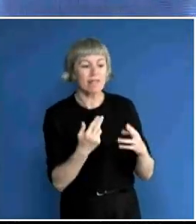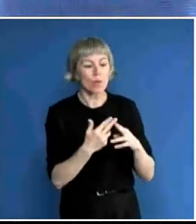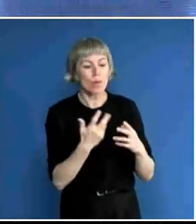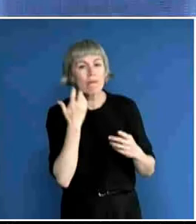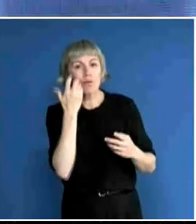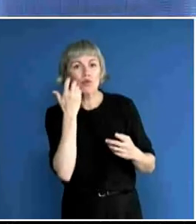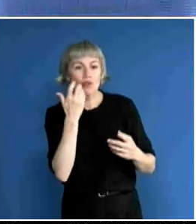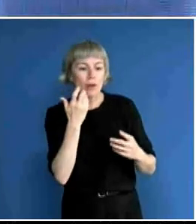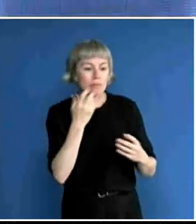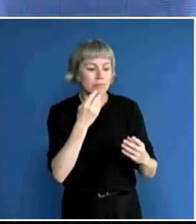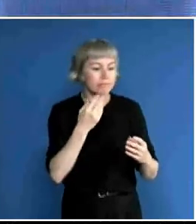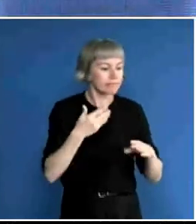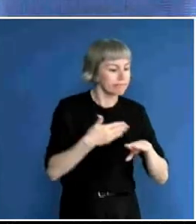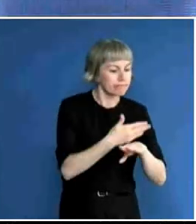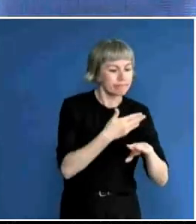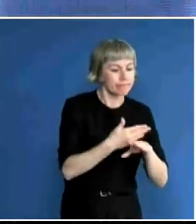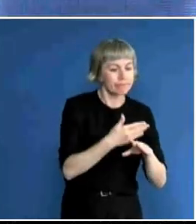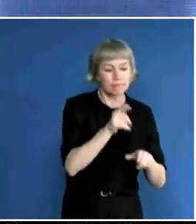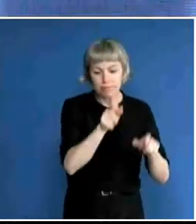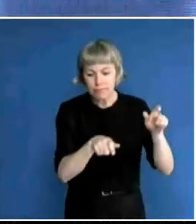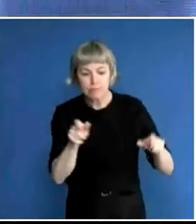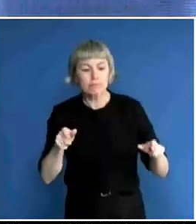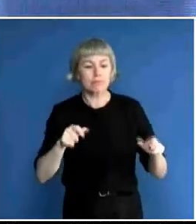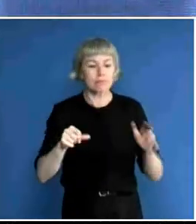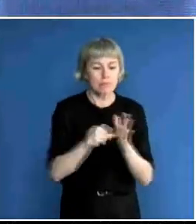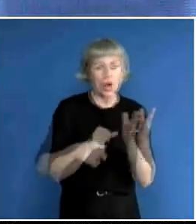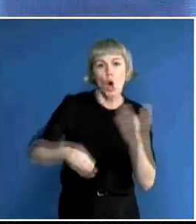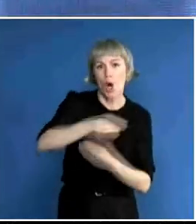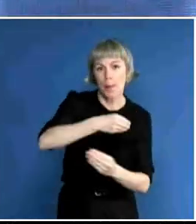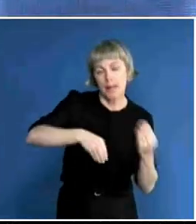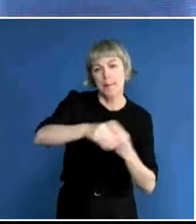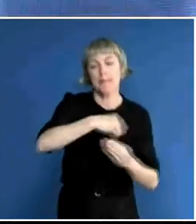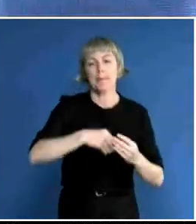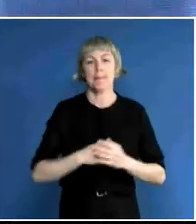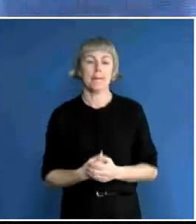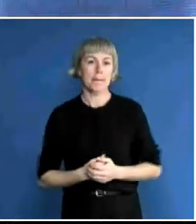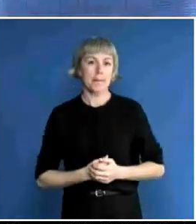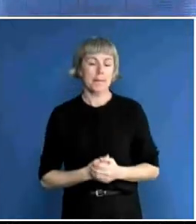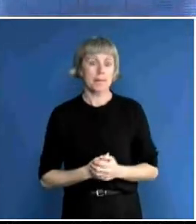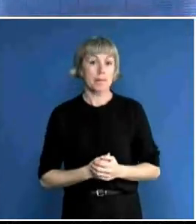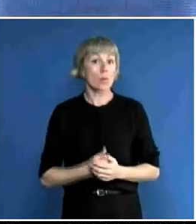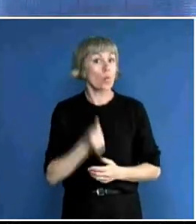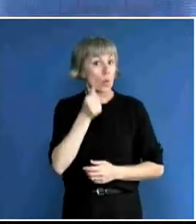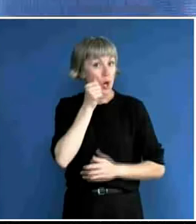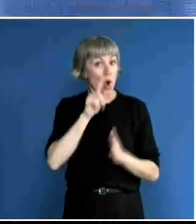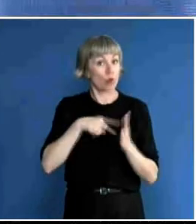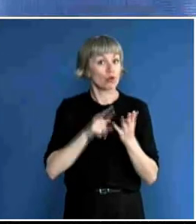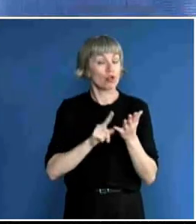We know that from July 2022, the new employment services model will commence and